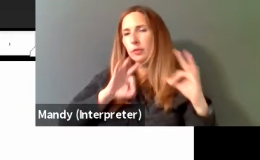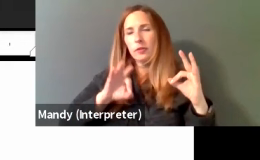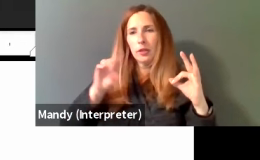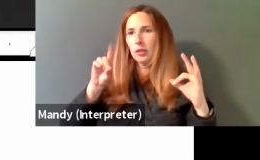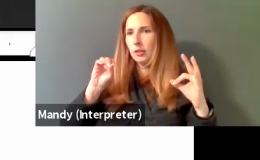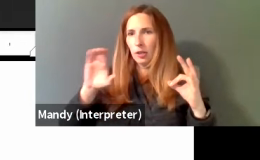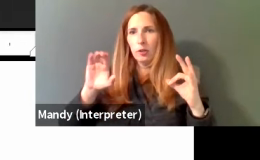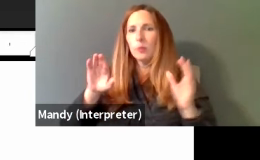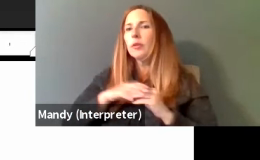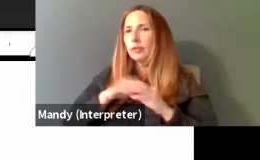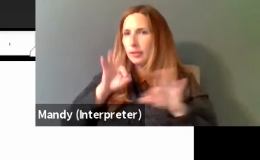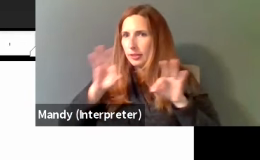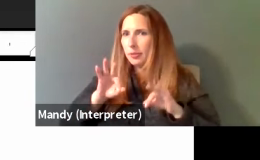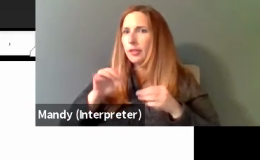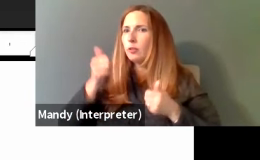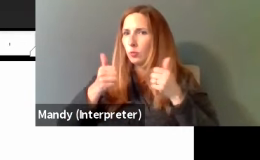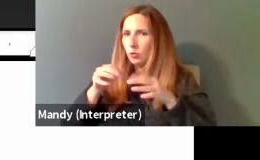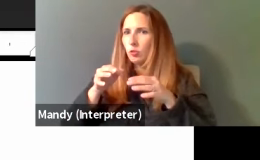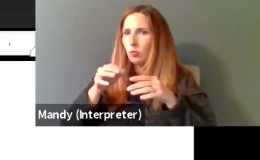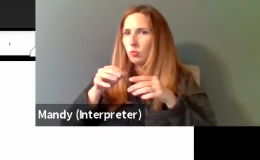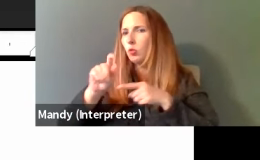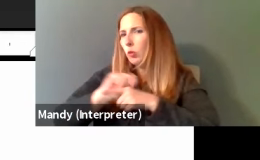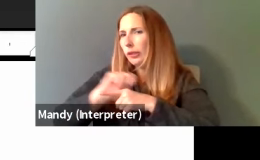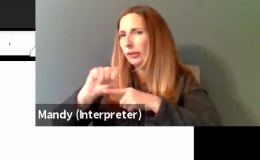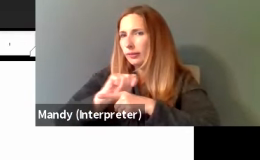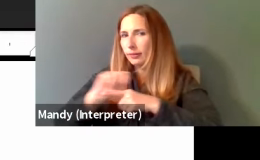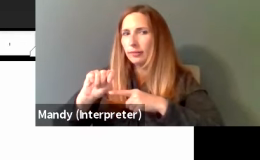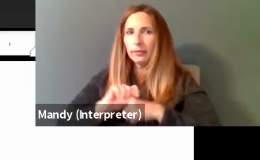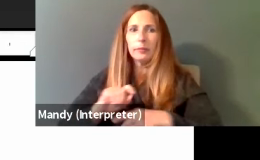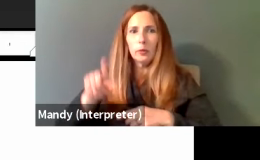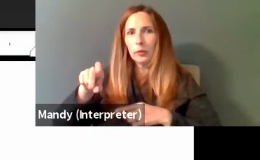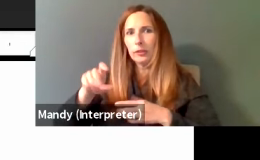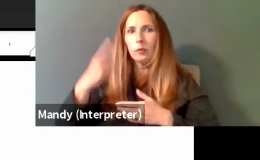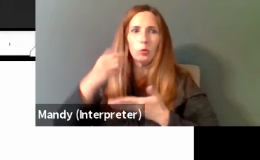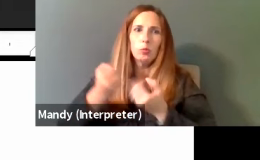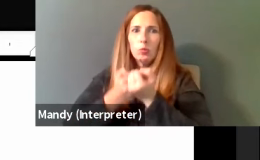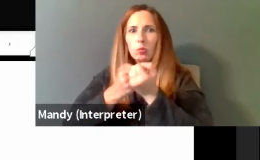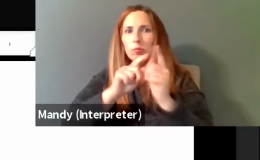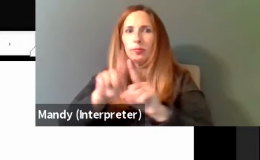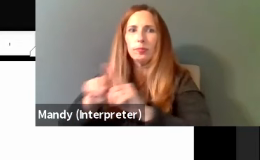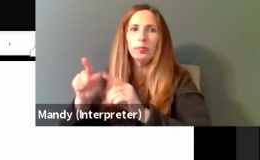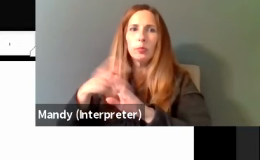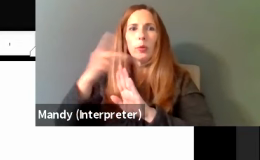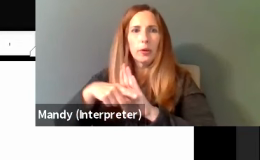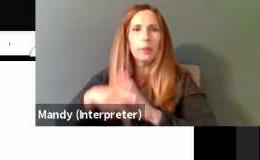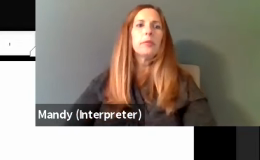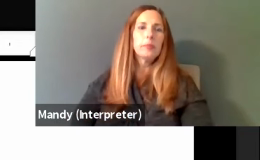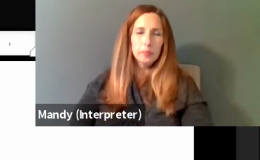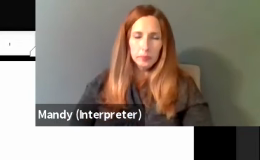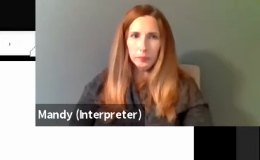those types of trainings to help support those programs. So other than that, it's just a lot